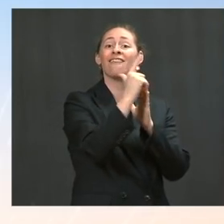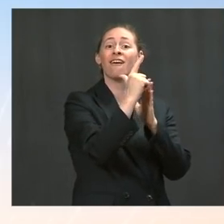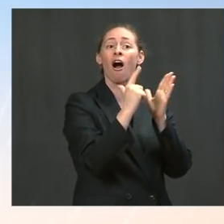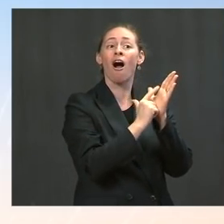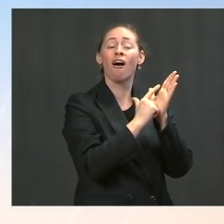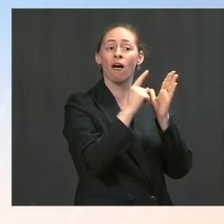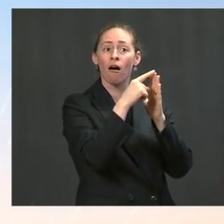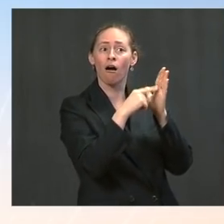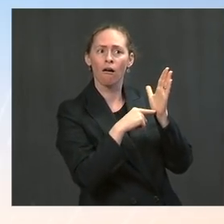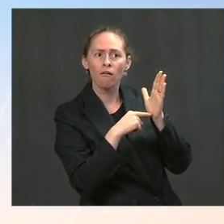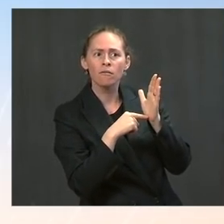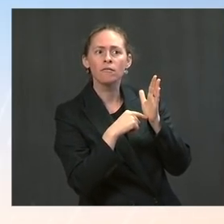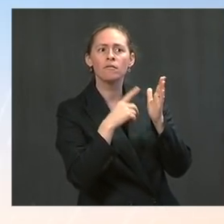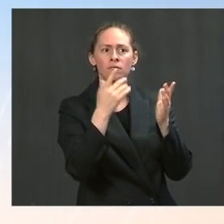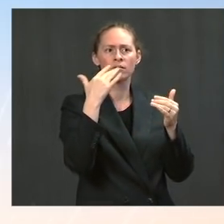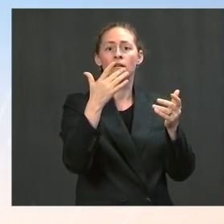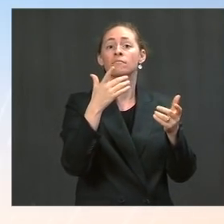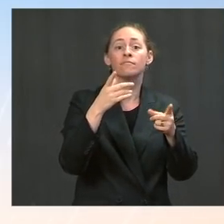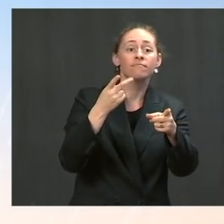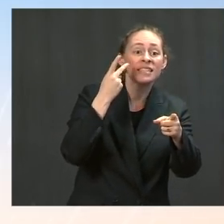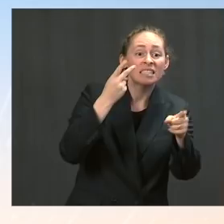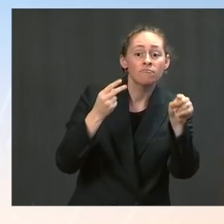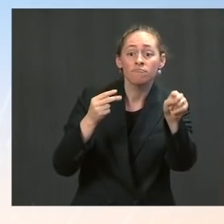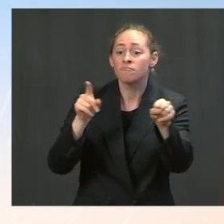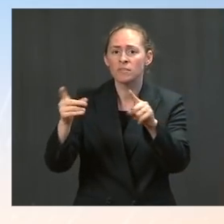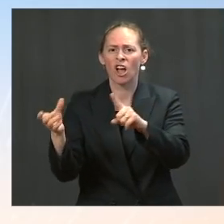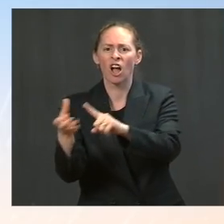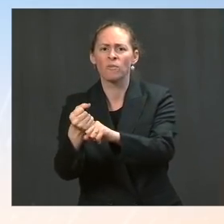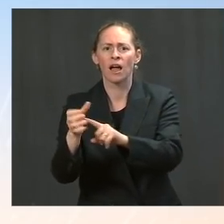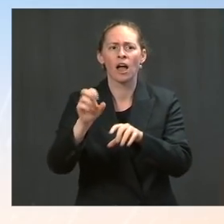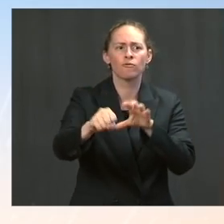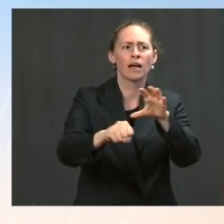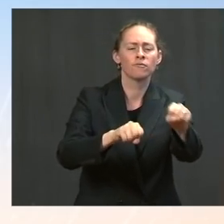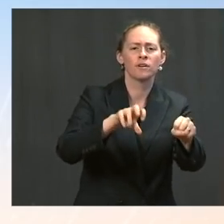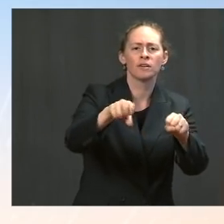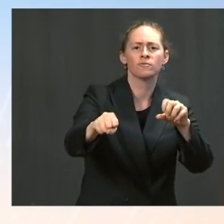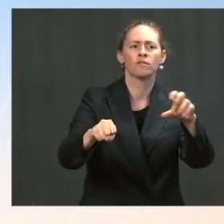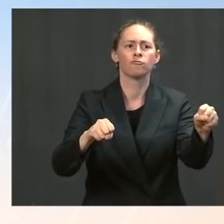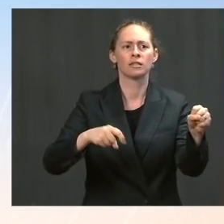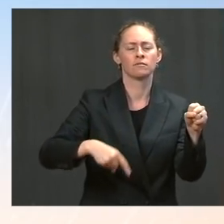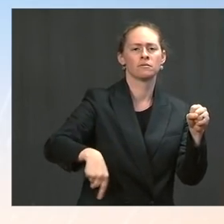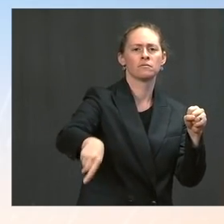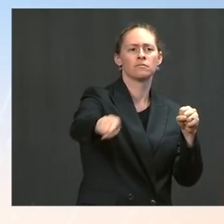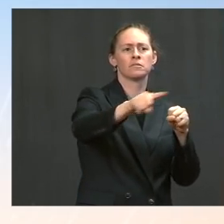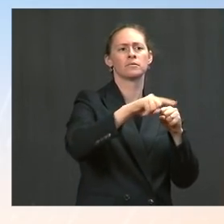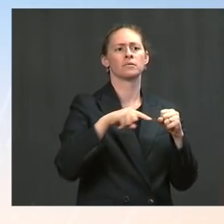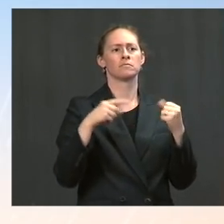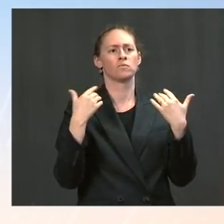of fundamental freedoms, which were guaranteed by an international agreement. So that's why the United States --